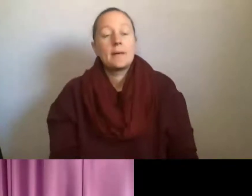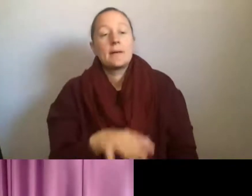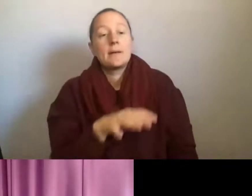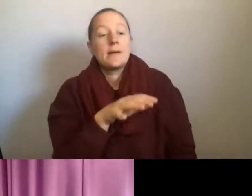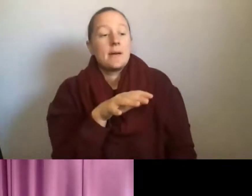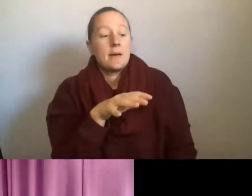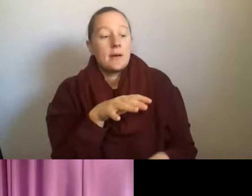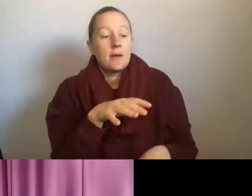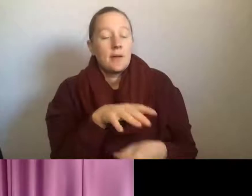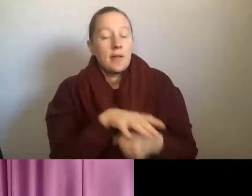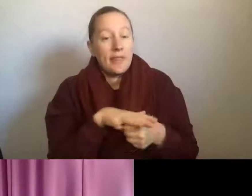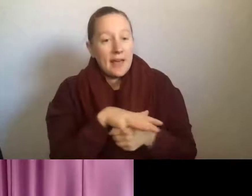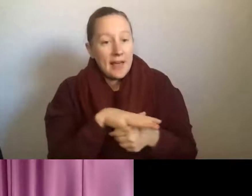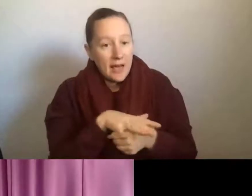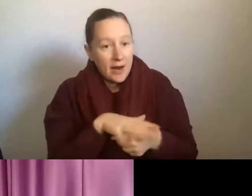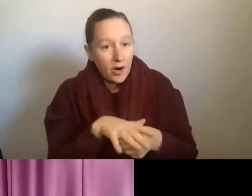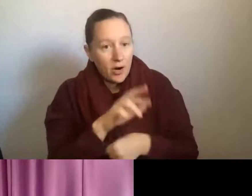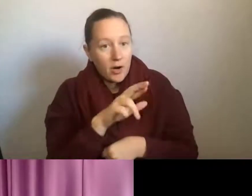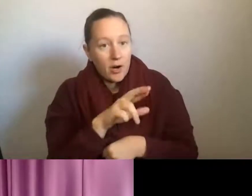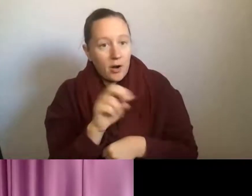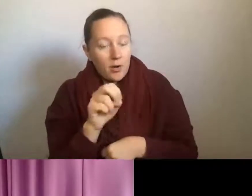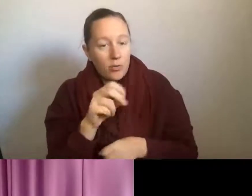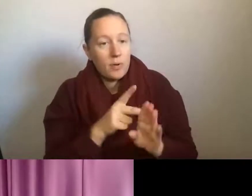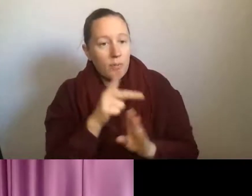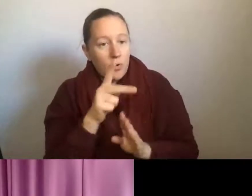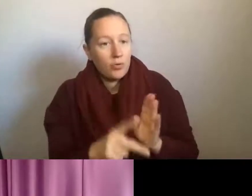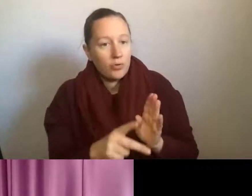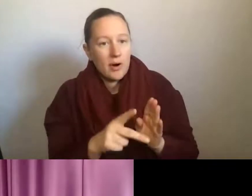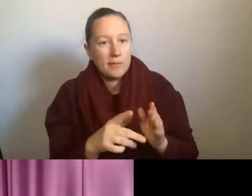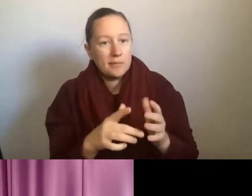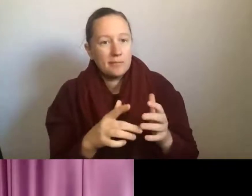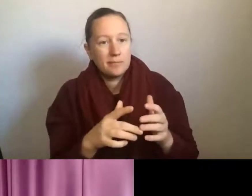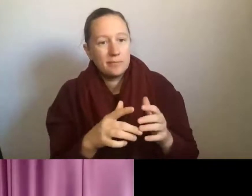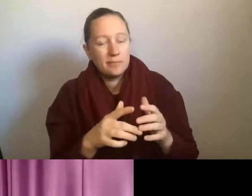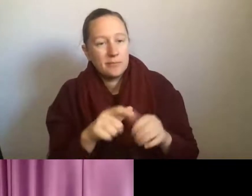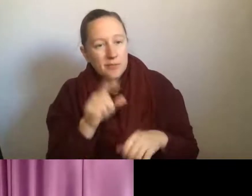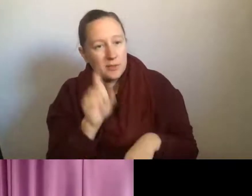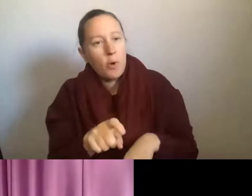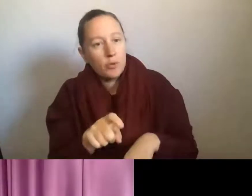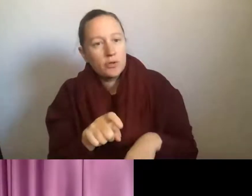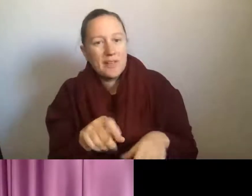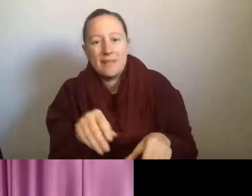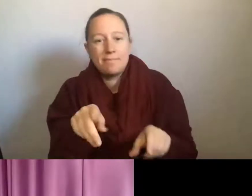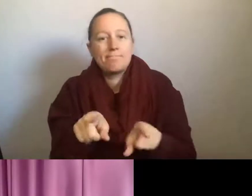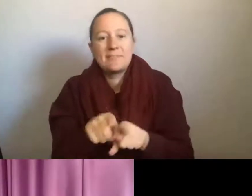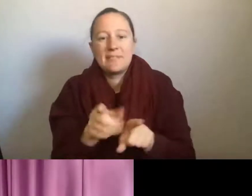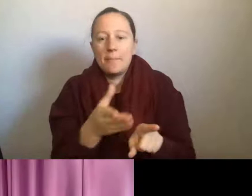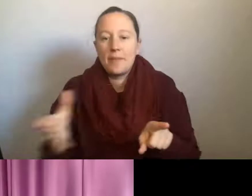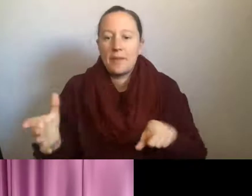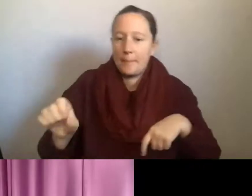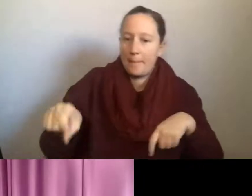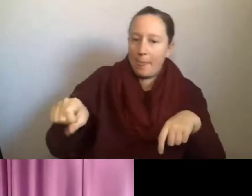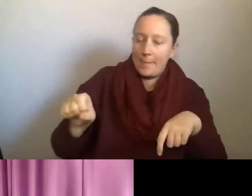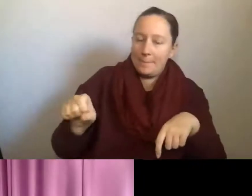meant to be mutually exclusive?" Lisa Chadwick: Yeah, they are, and that's because they depend on